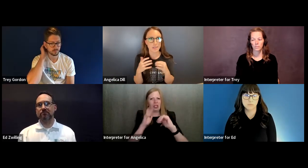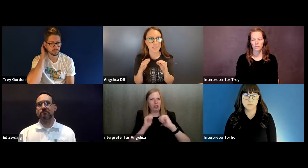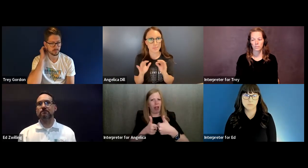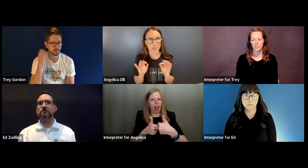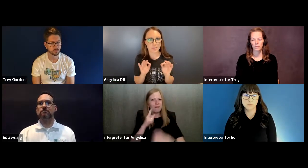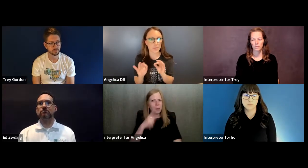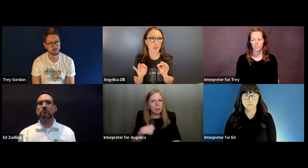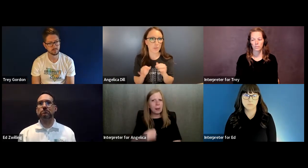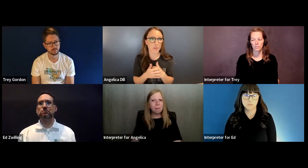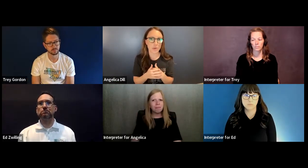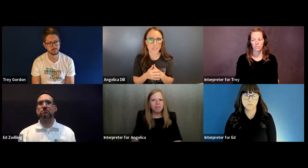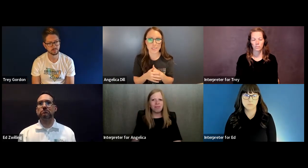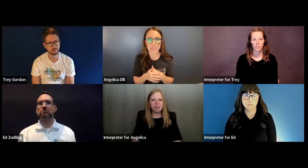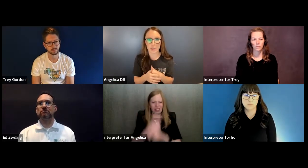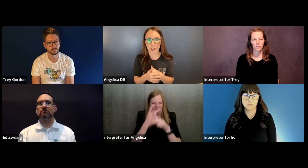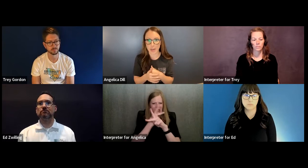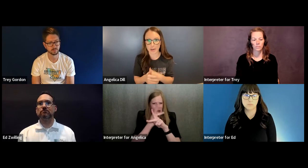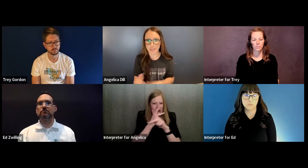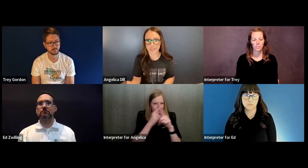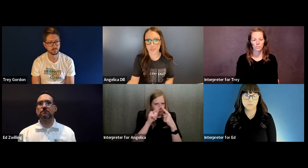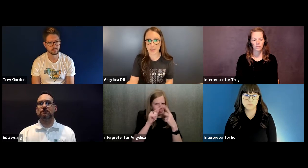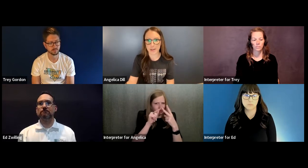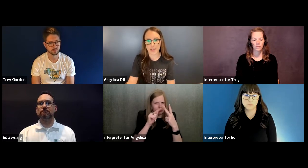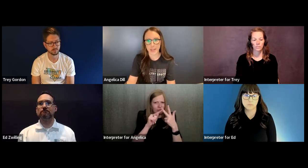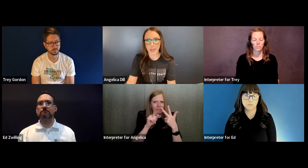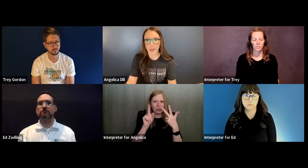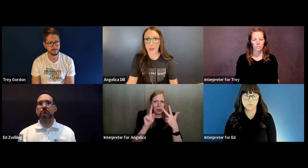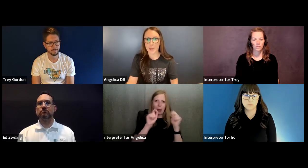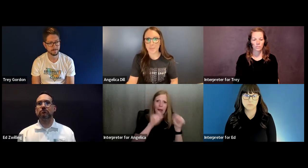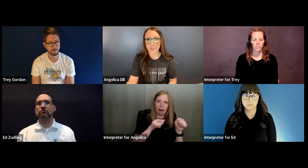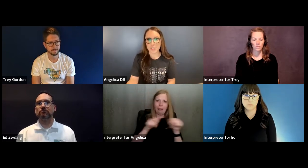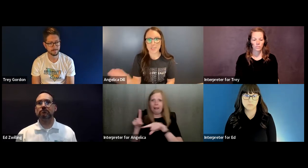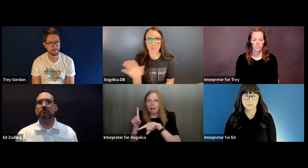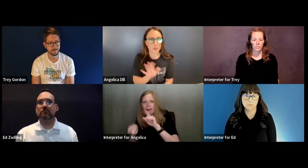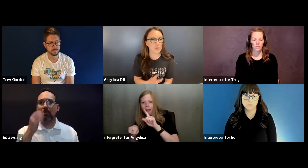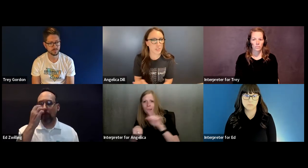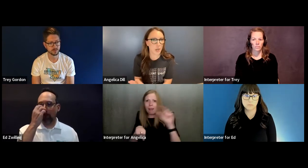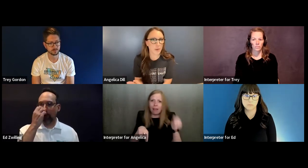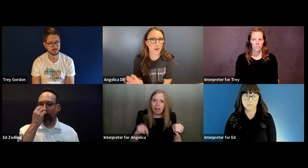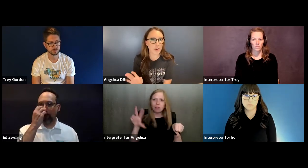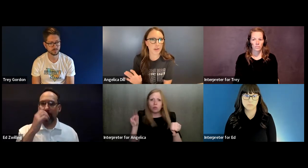to sometimes figure out the nuances and the gray areas of that um but just to briefly talk about